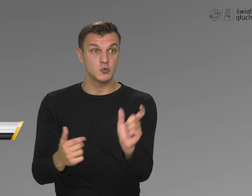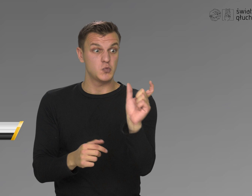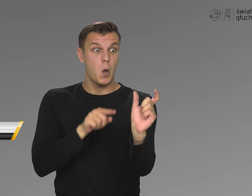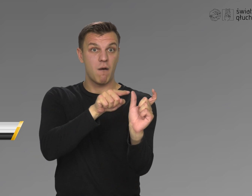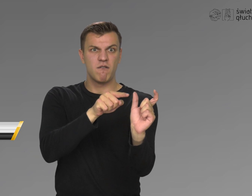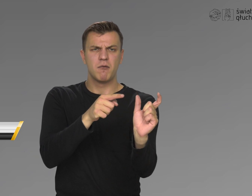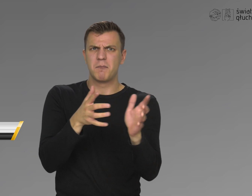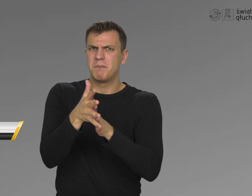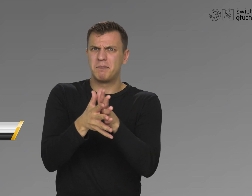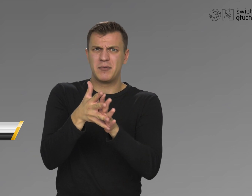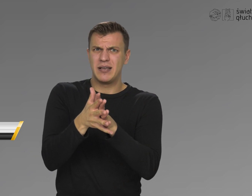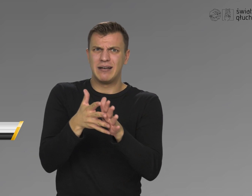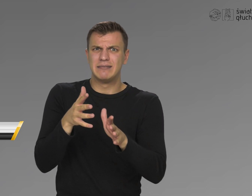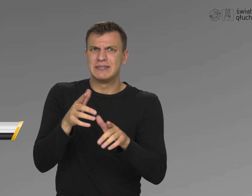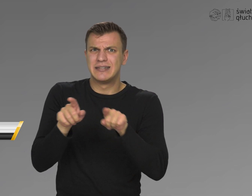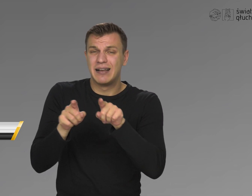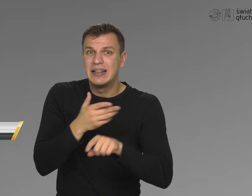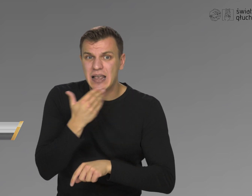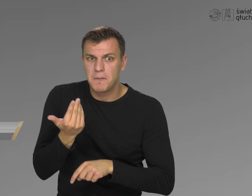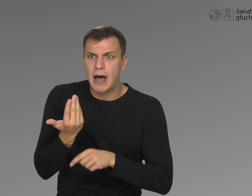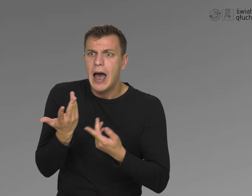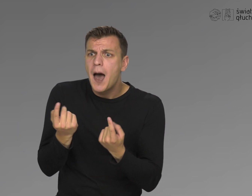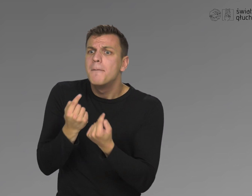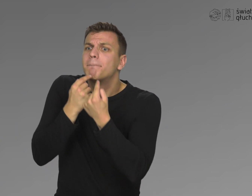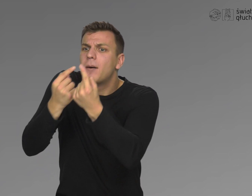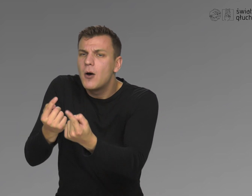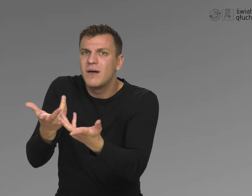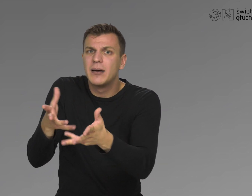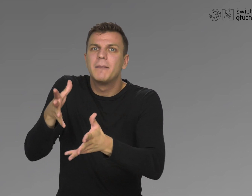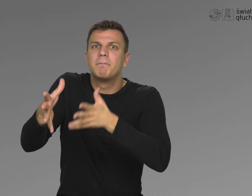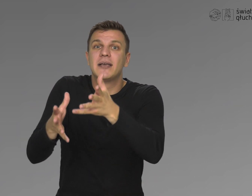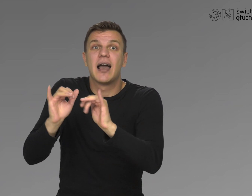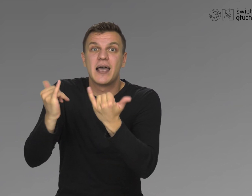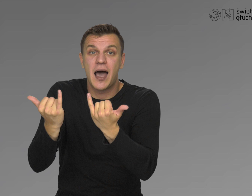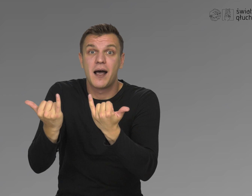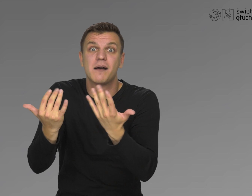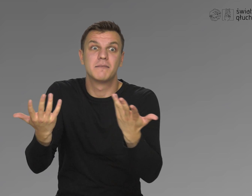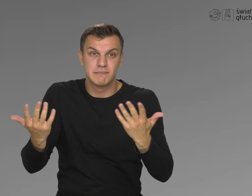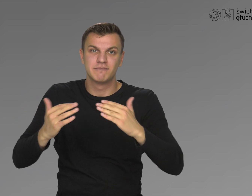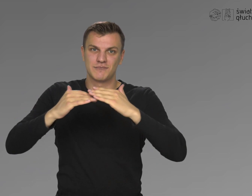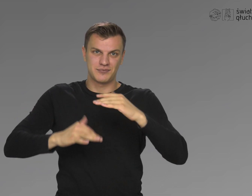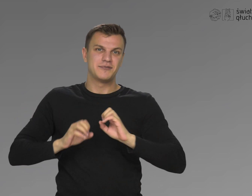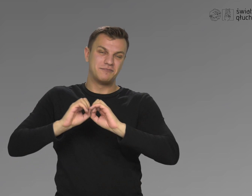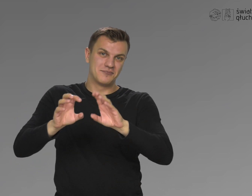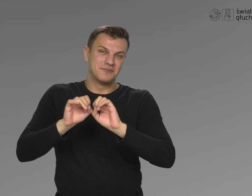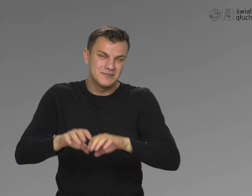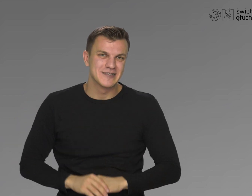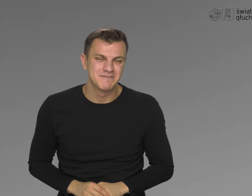of "When There’s No Sign Language Equivalent…".